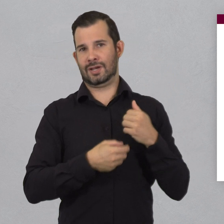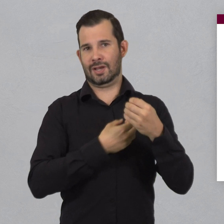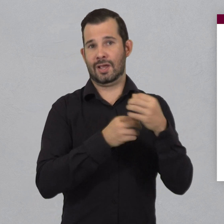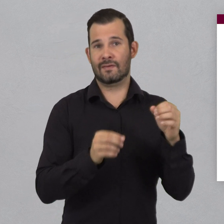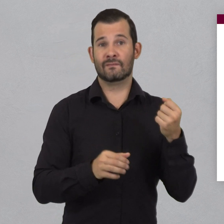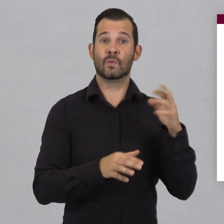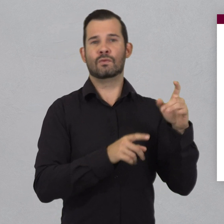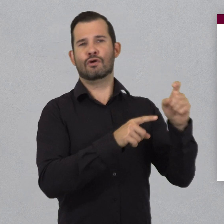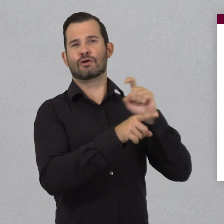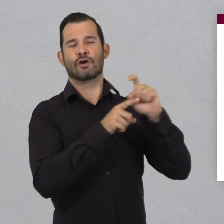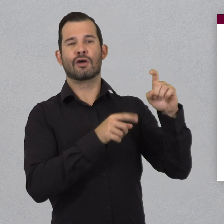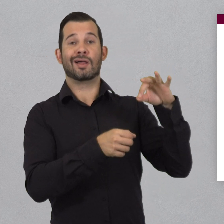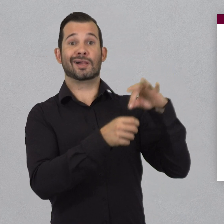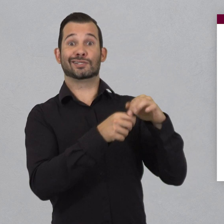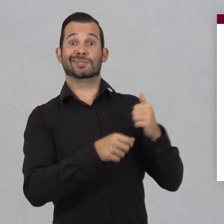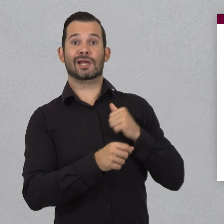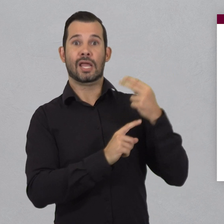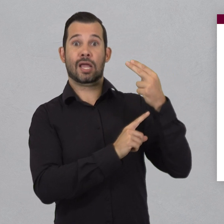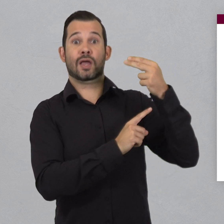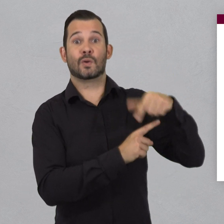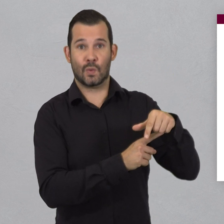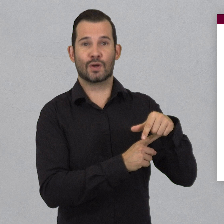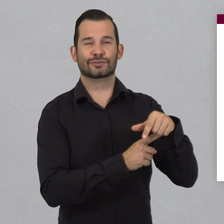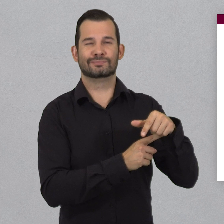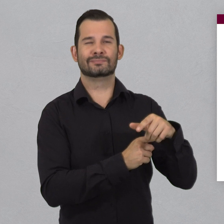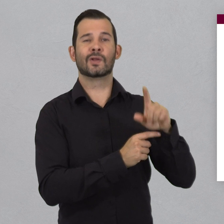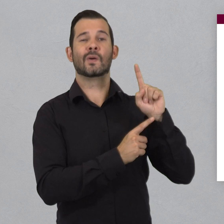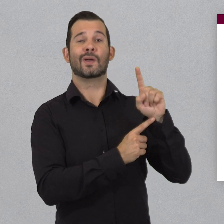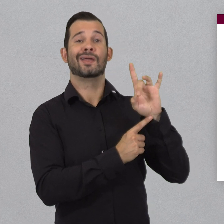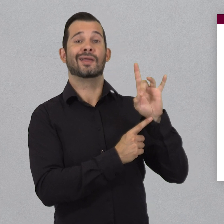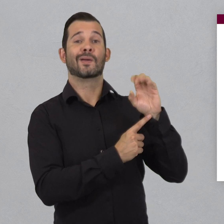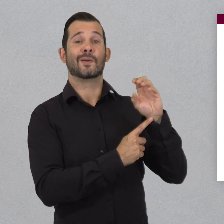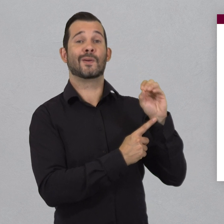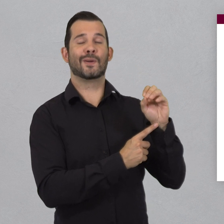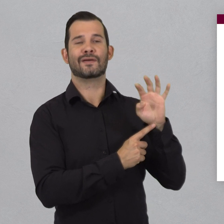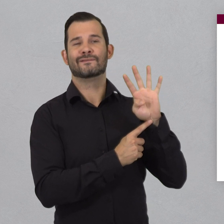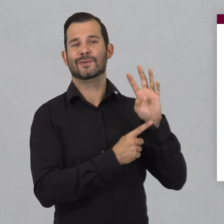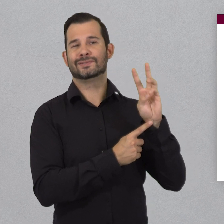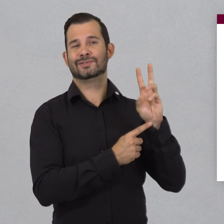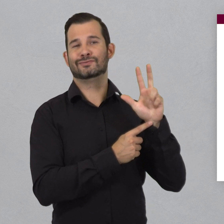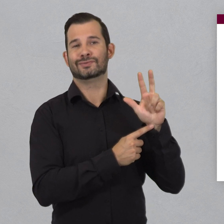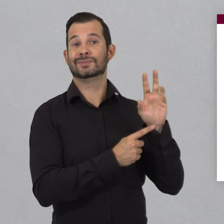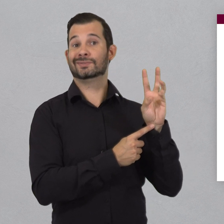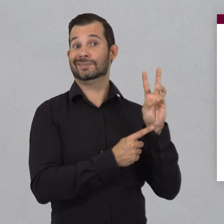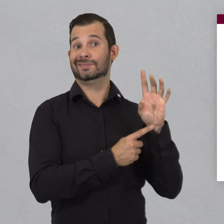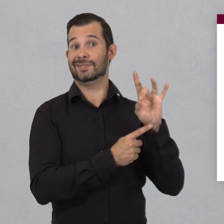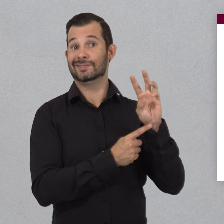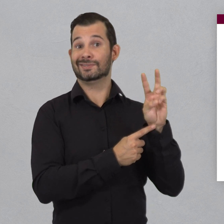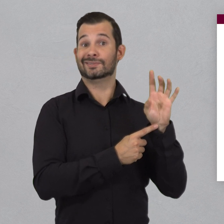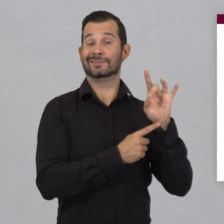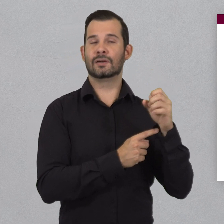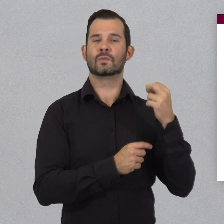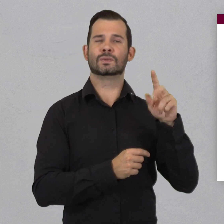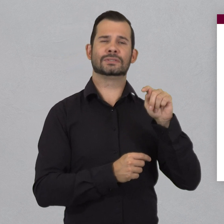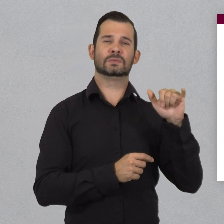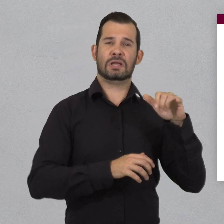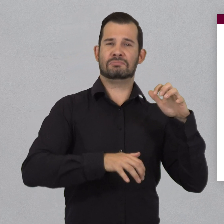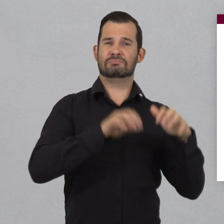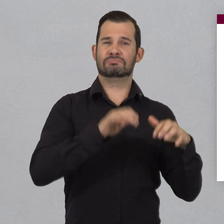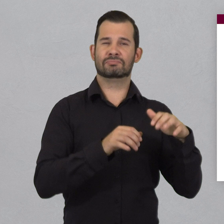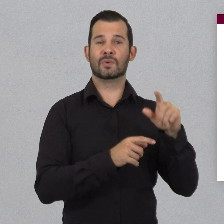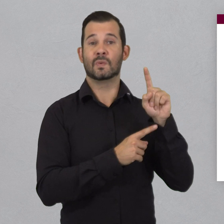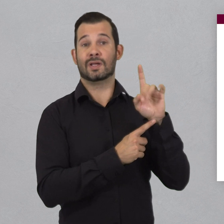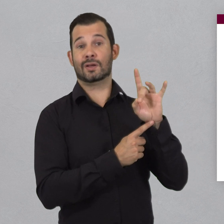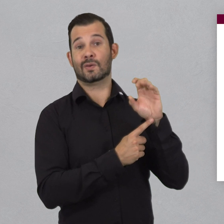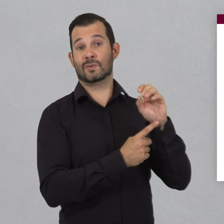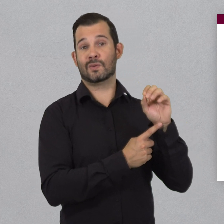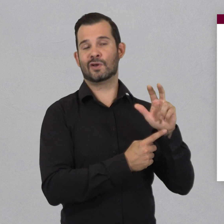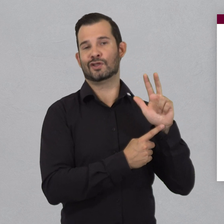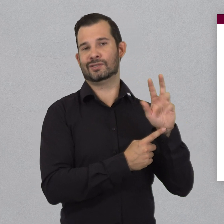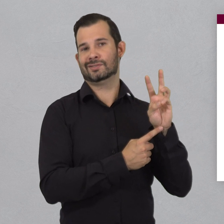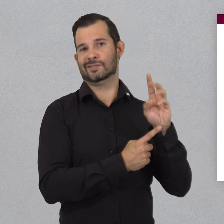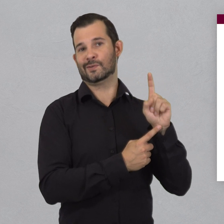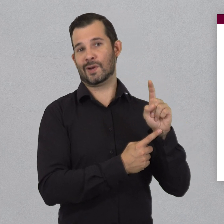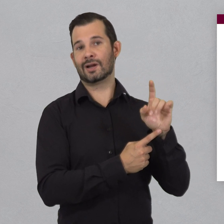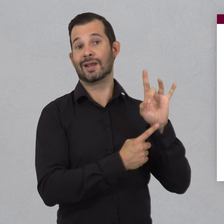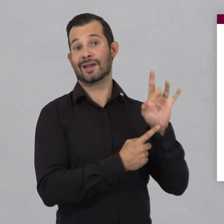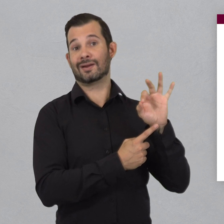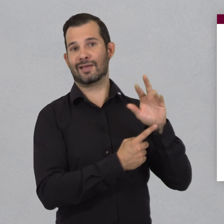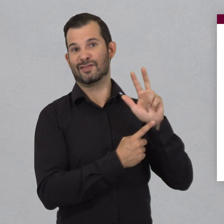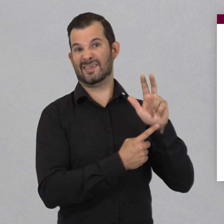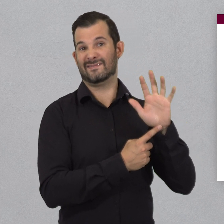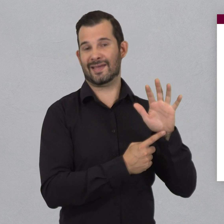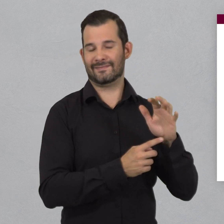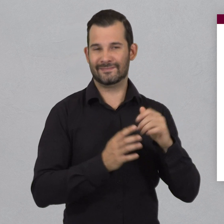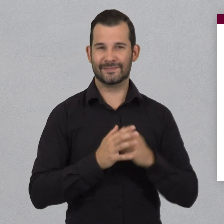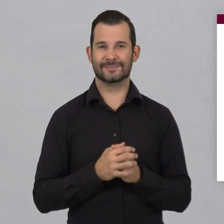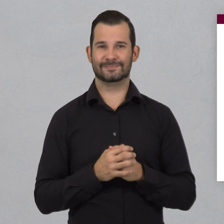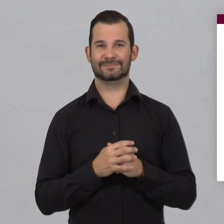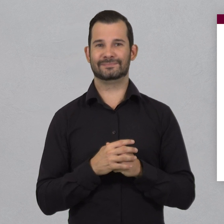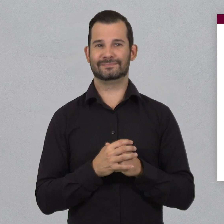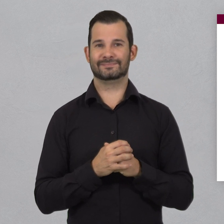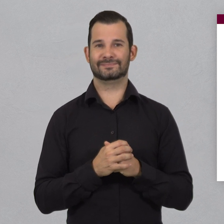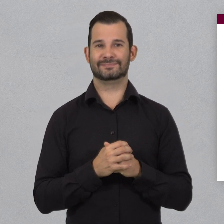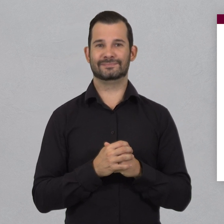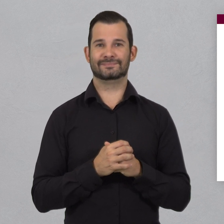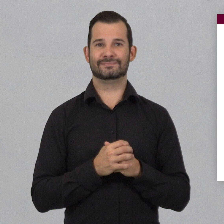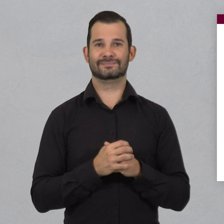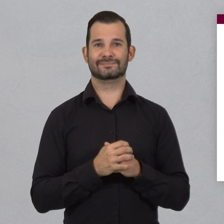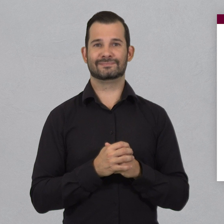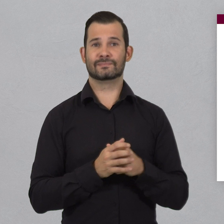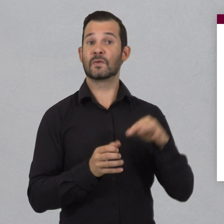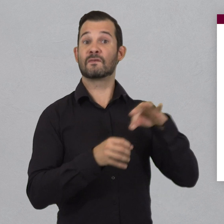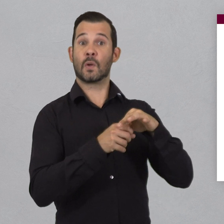office or call Elections Canada headquarters at 1-800-463-6868 or 1-800-361-8935 (TTY).